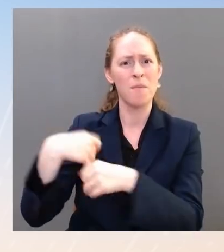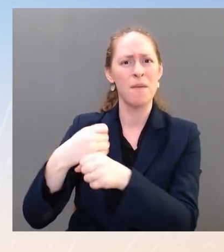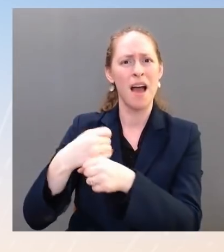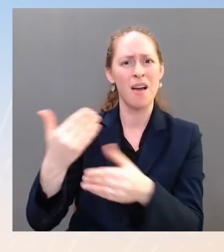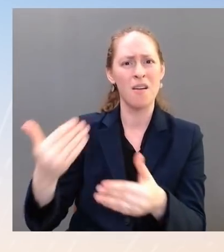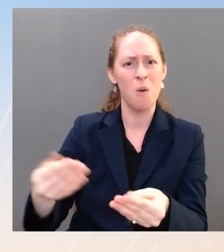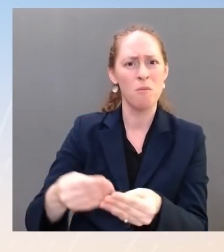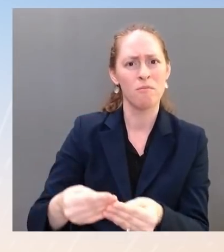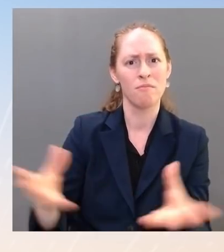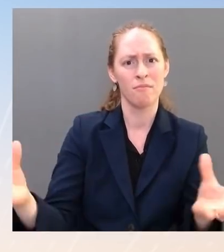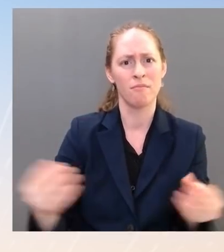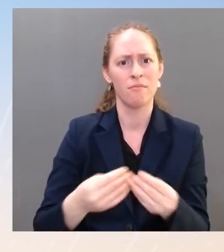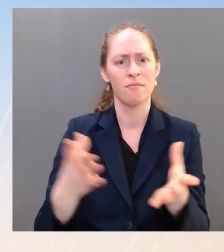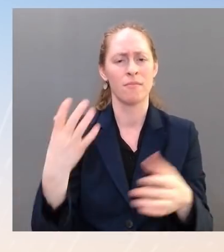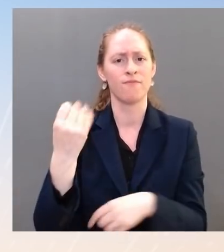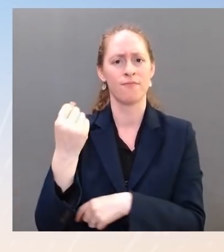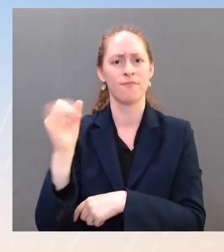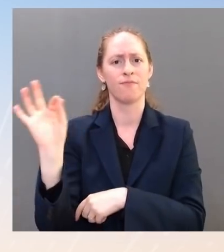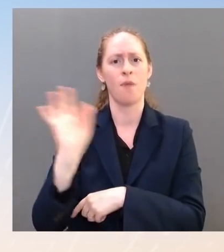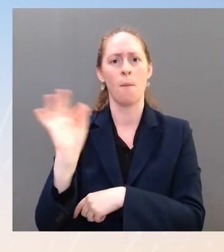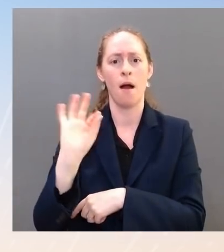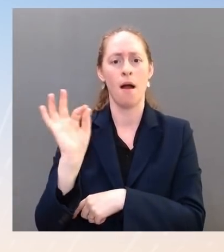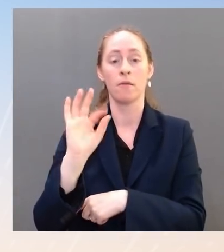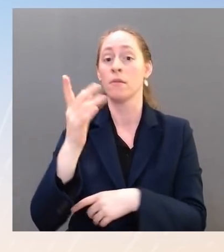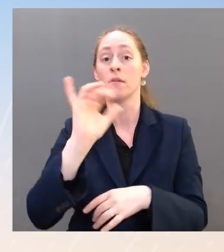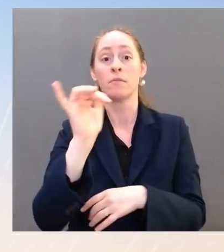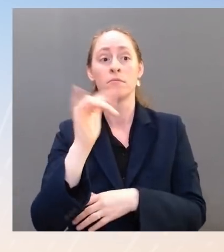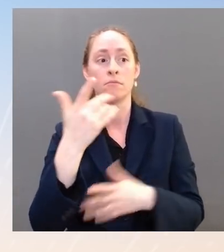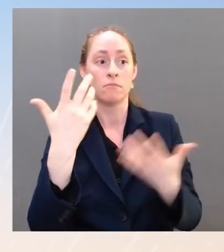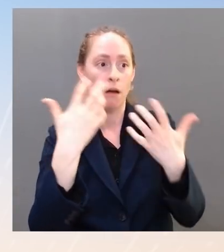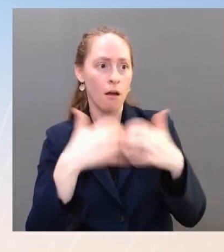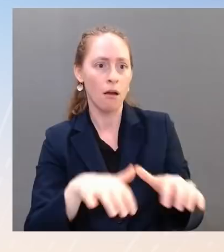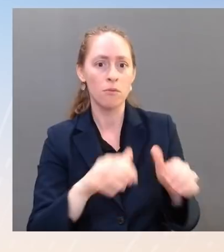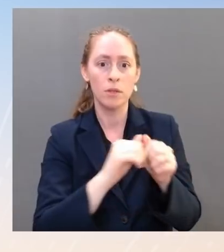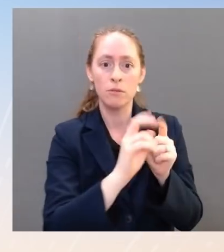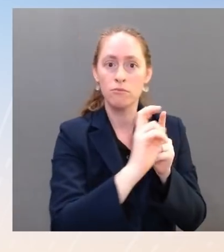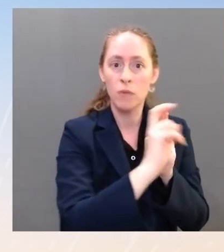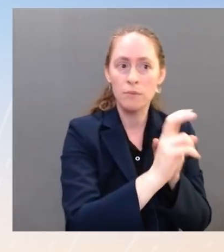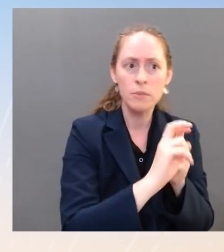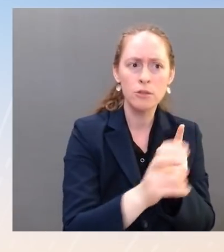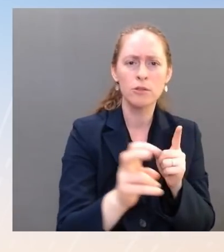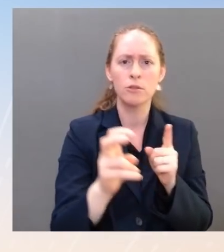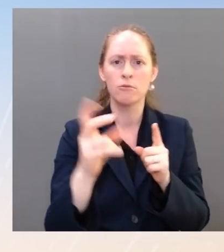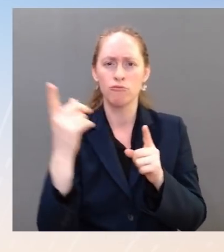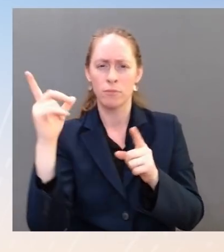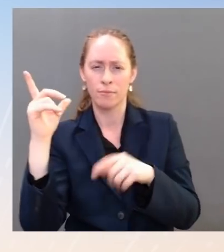are available and on call. And we are prepared to move and move assets